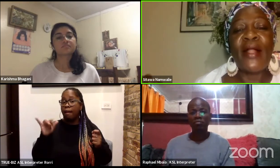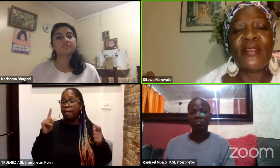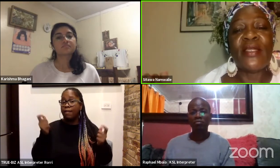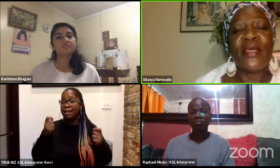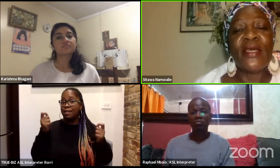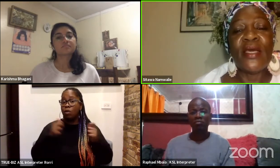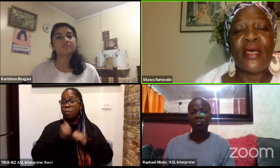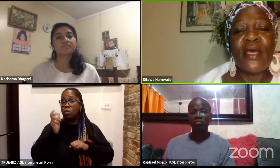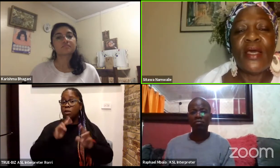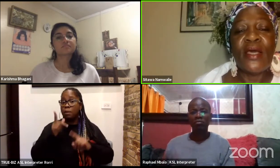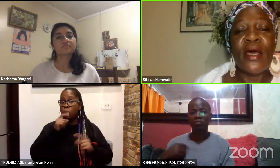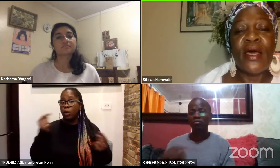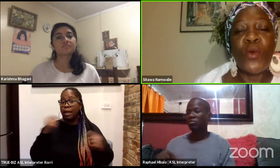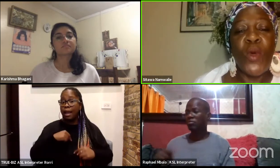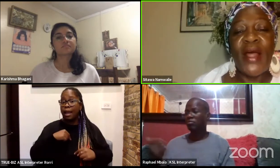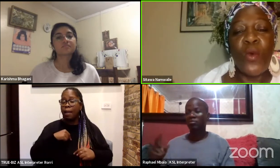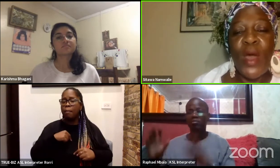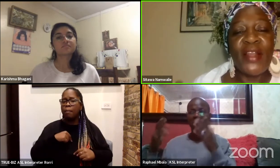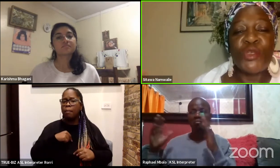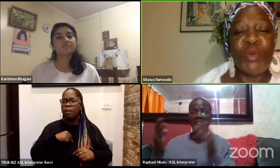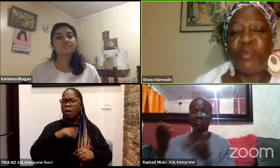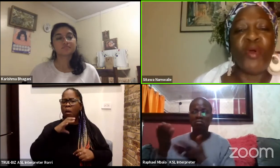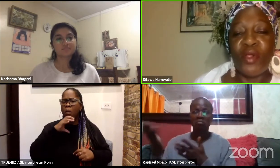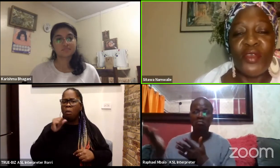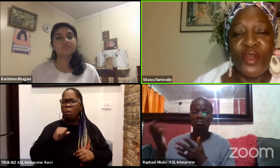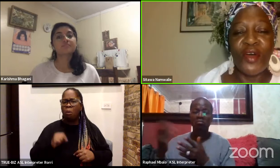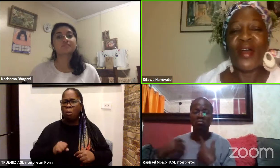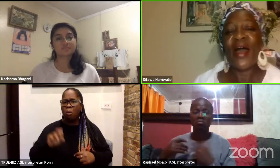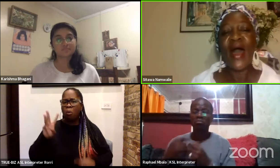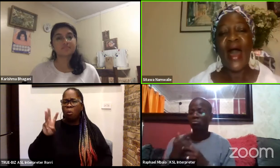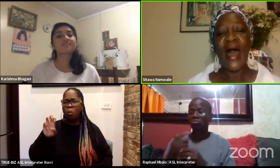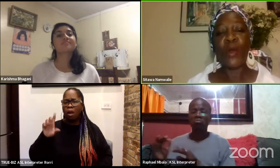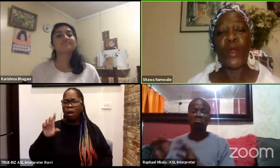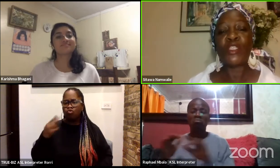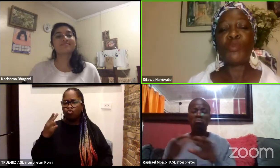were elderly Welsh people and they were responding